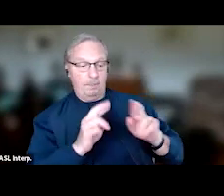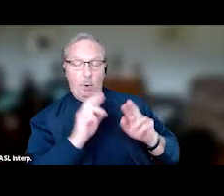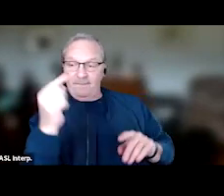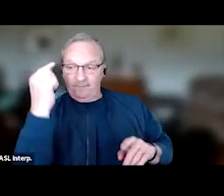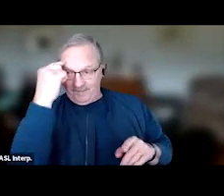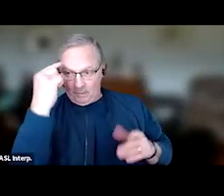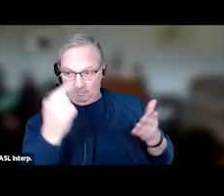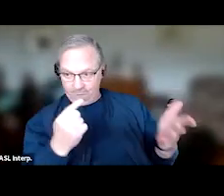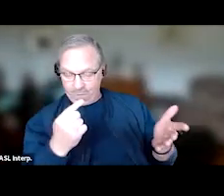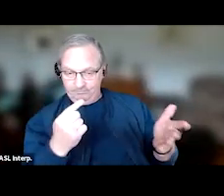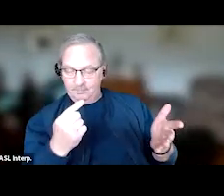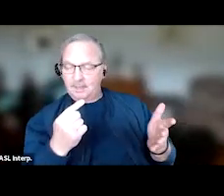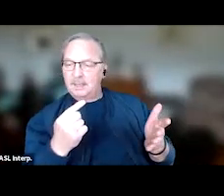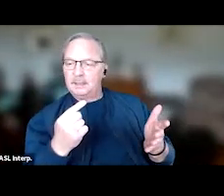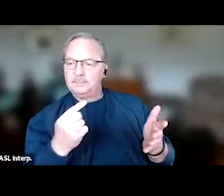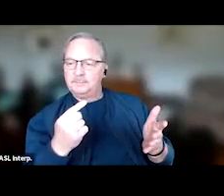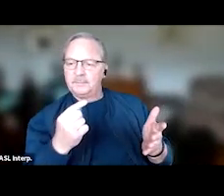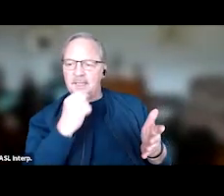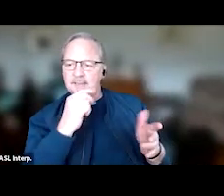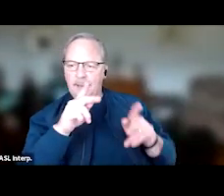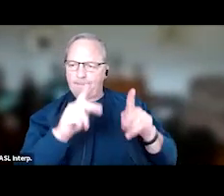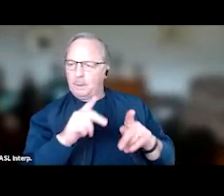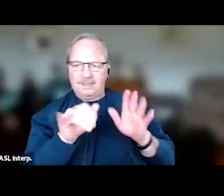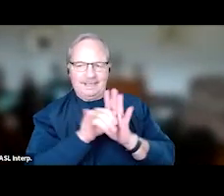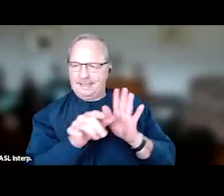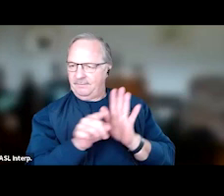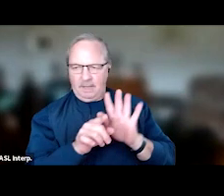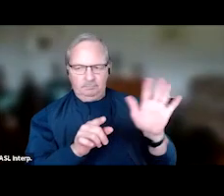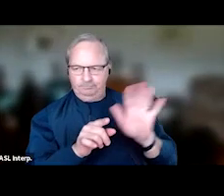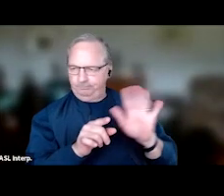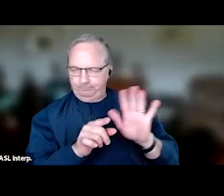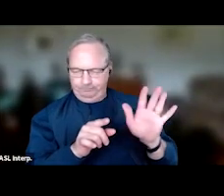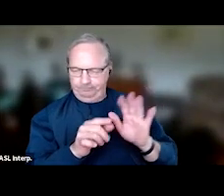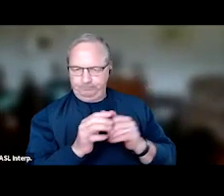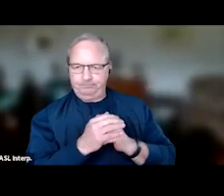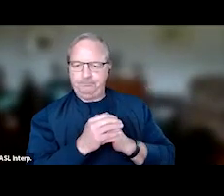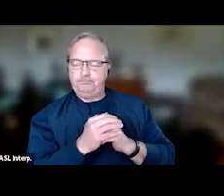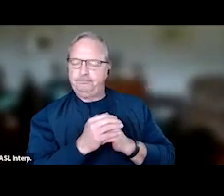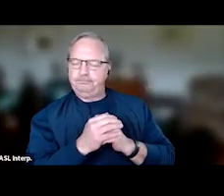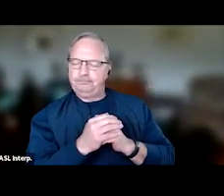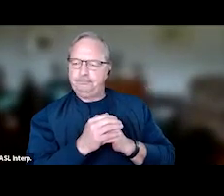It's rolled up data, it's not person identifying, but it also kind of gives you some information